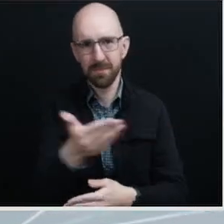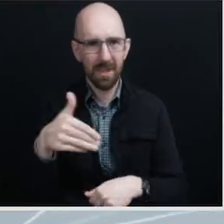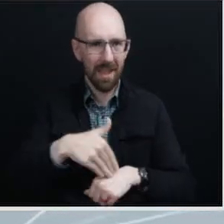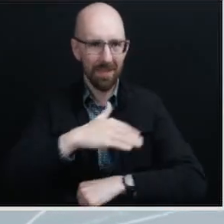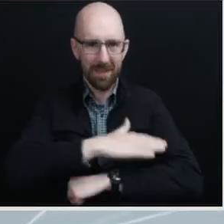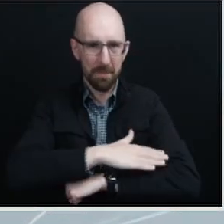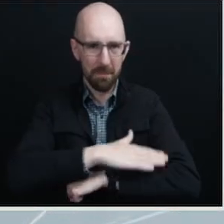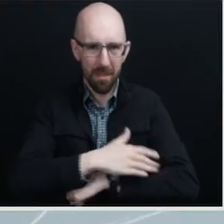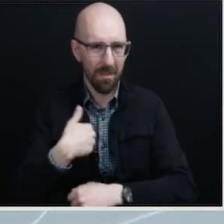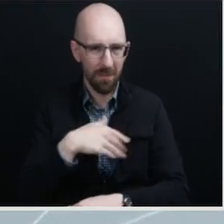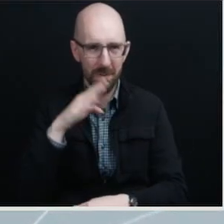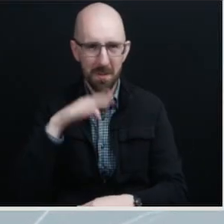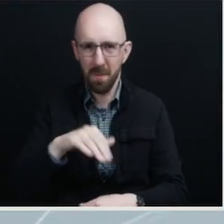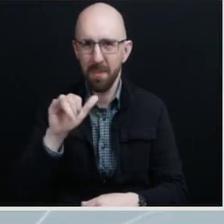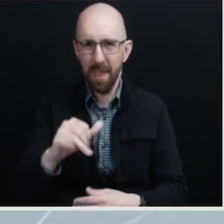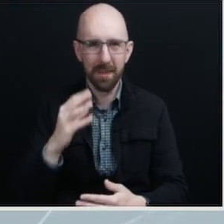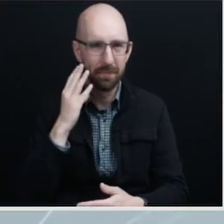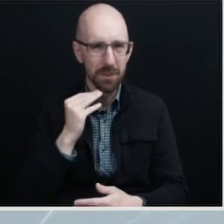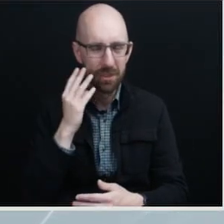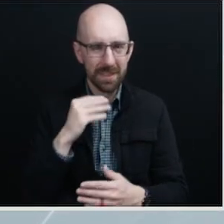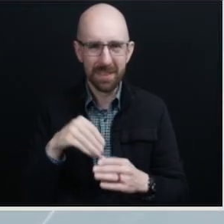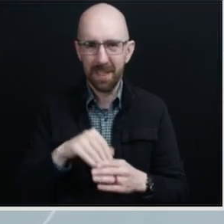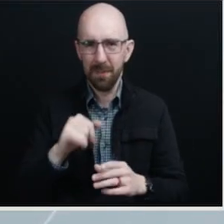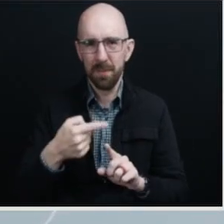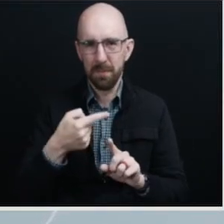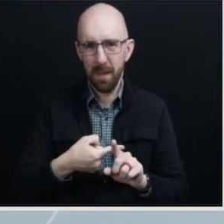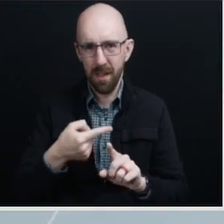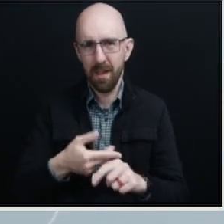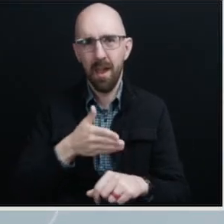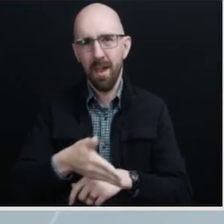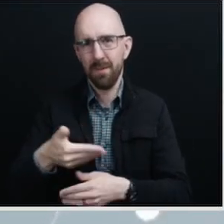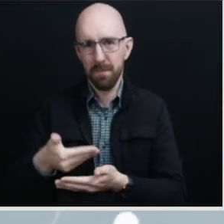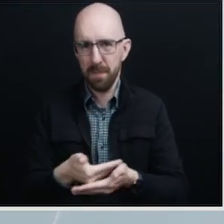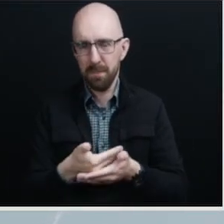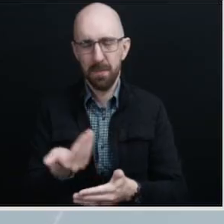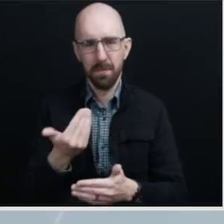we know what that that's like in those months after having a baby. But beside the the changes